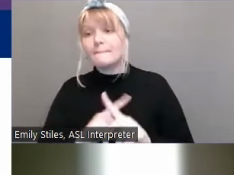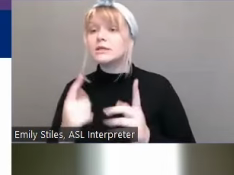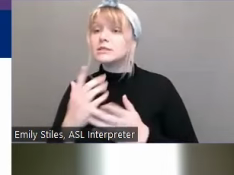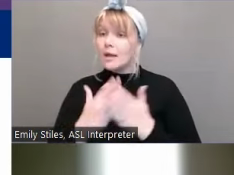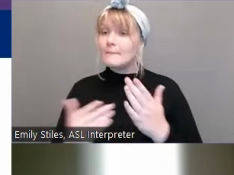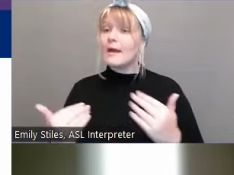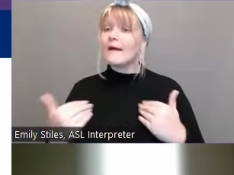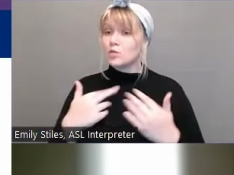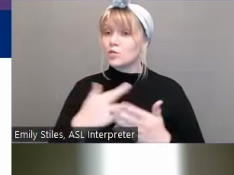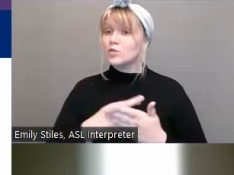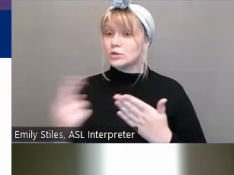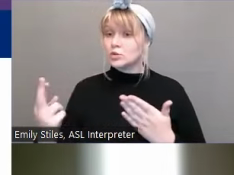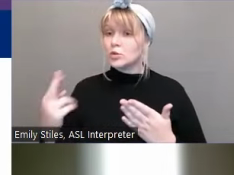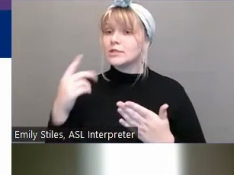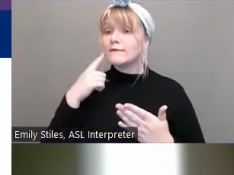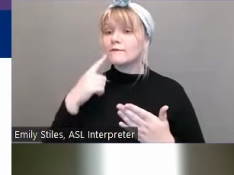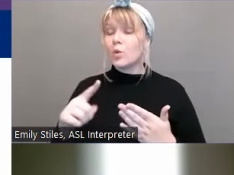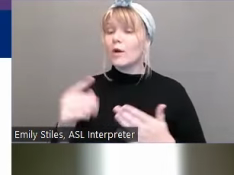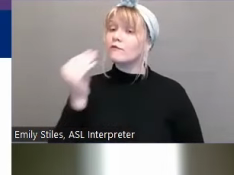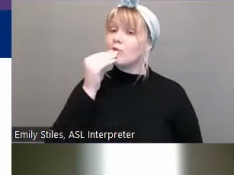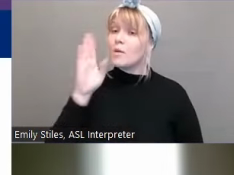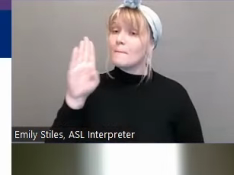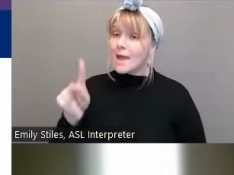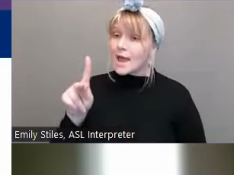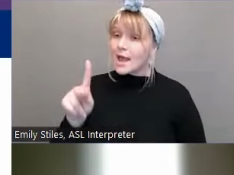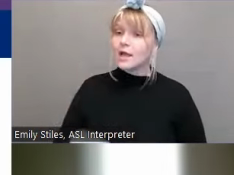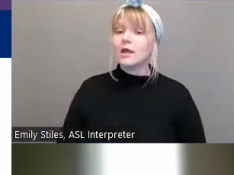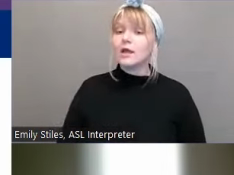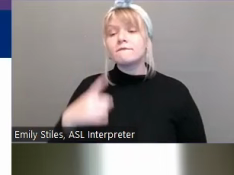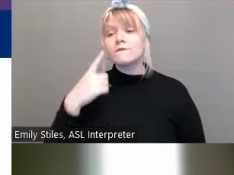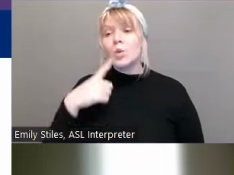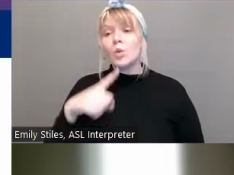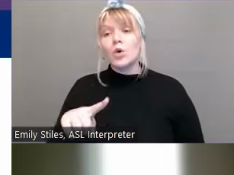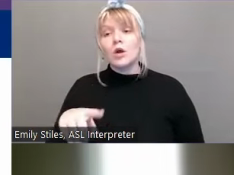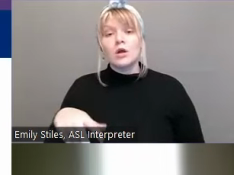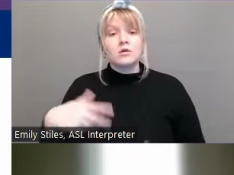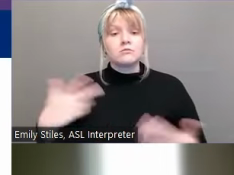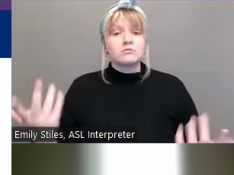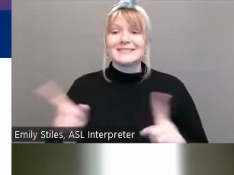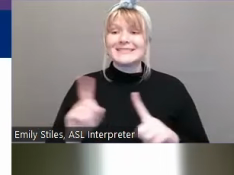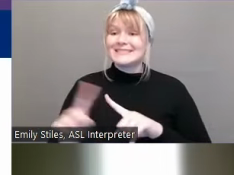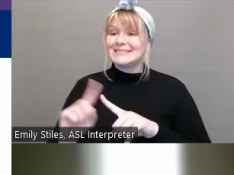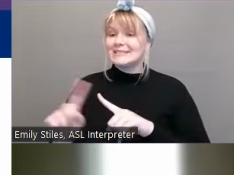for food banks, for different waiver enrollments.